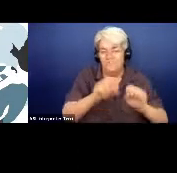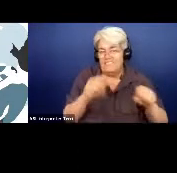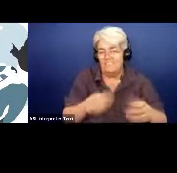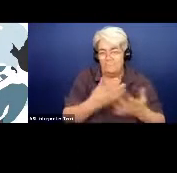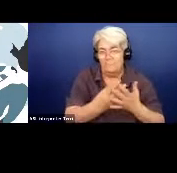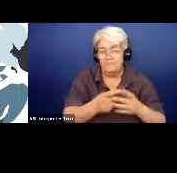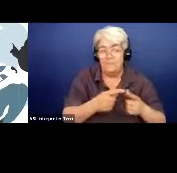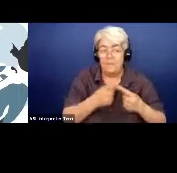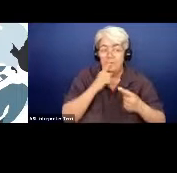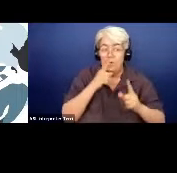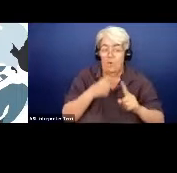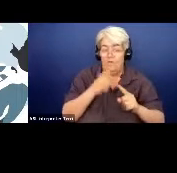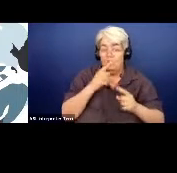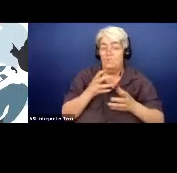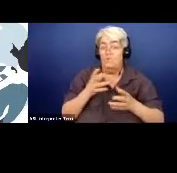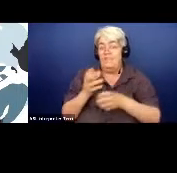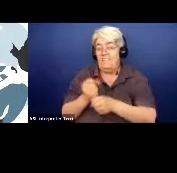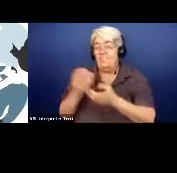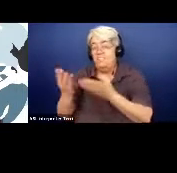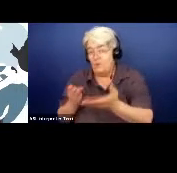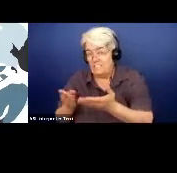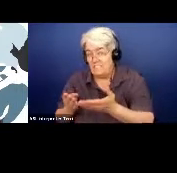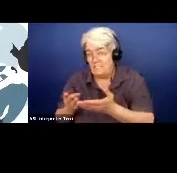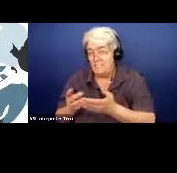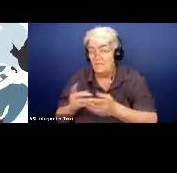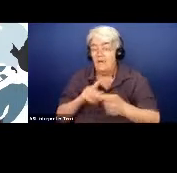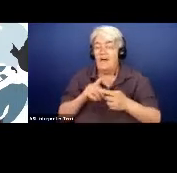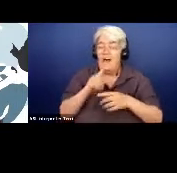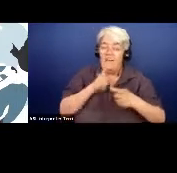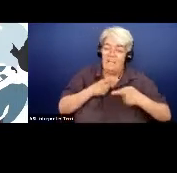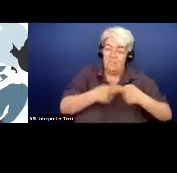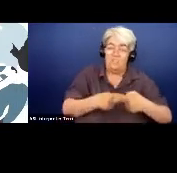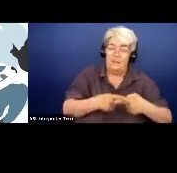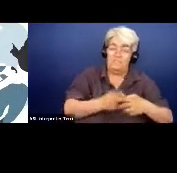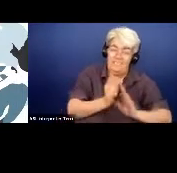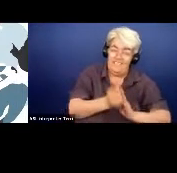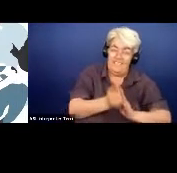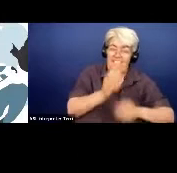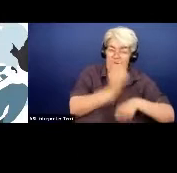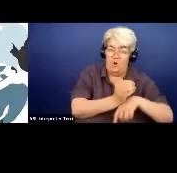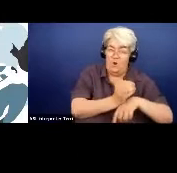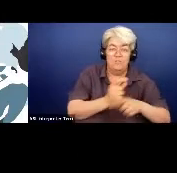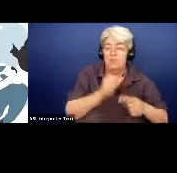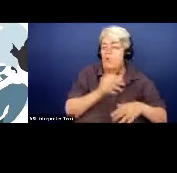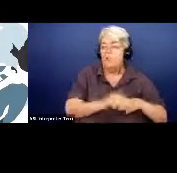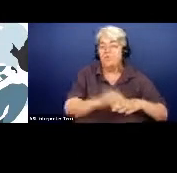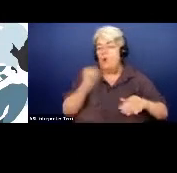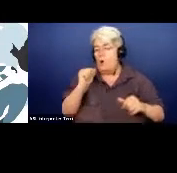people get access to services and intercept zero. So that law enforcement doesn't need to be called. If law enforcement is called